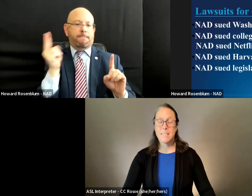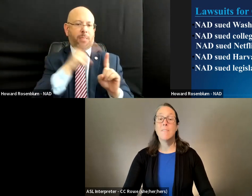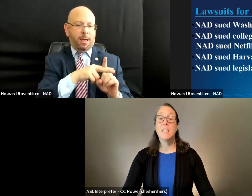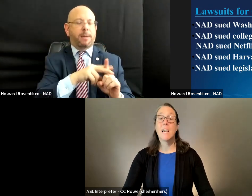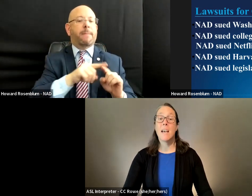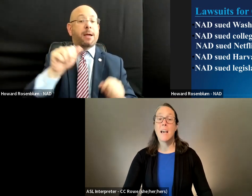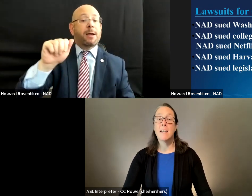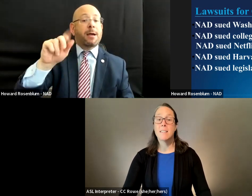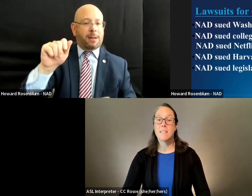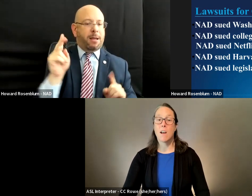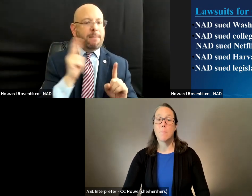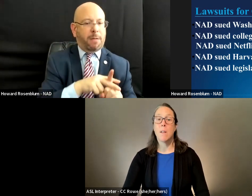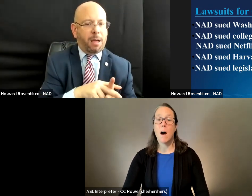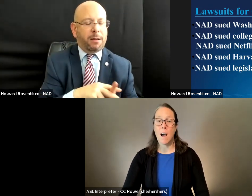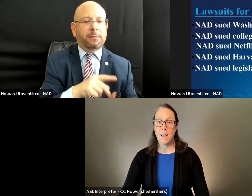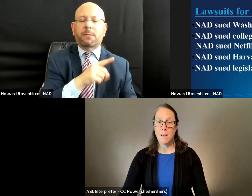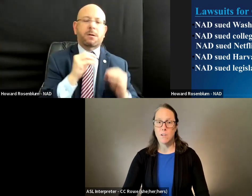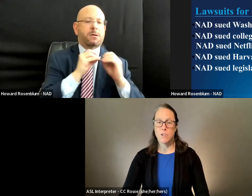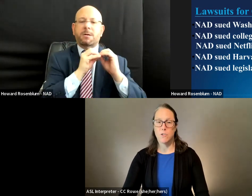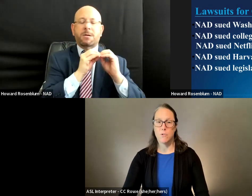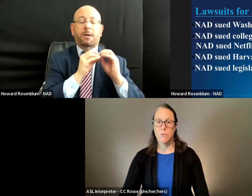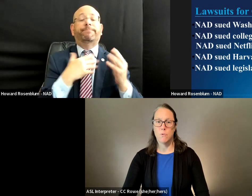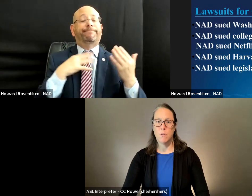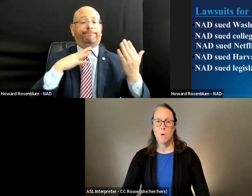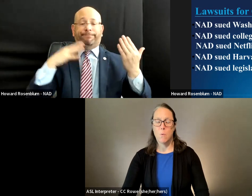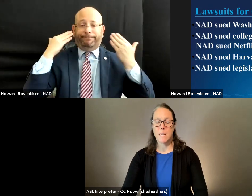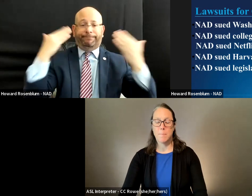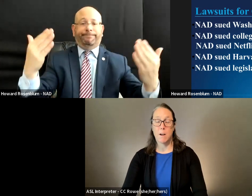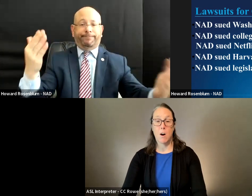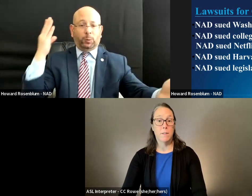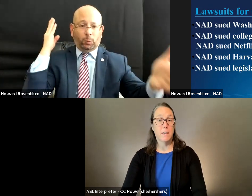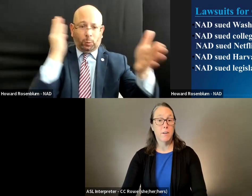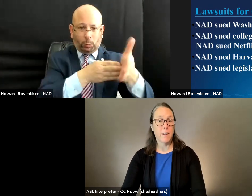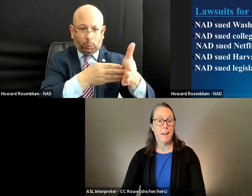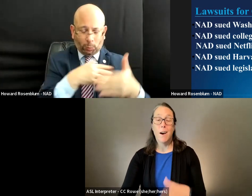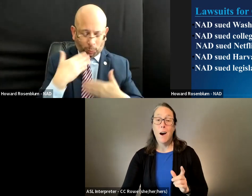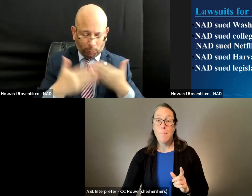CVAA talks about